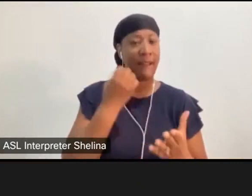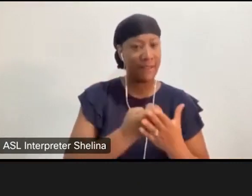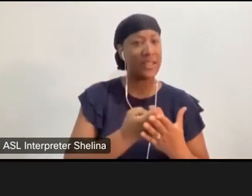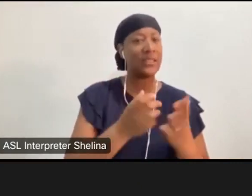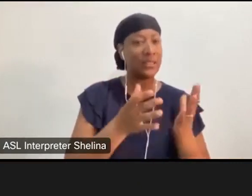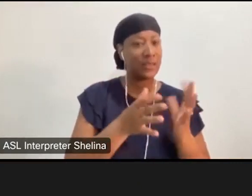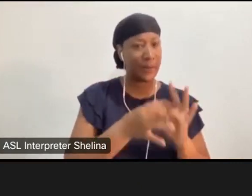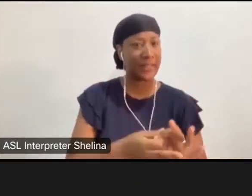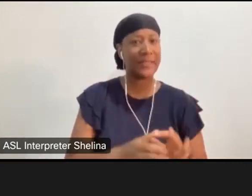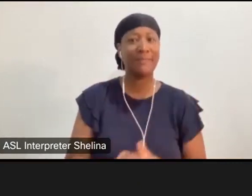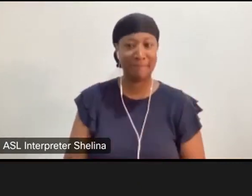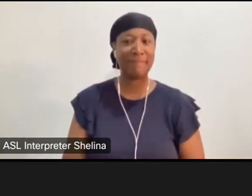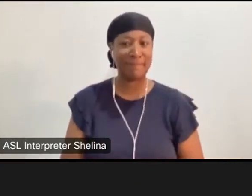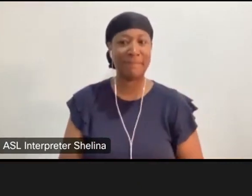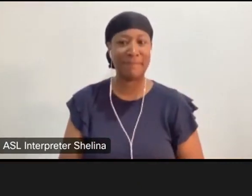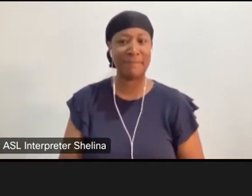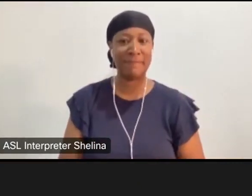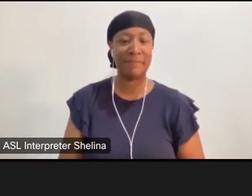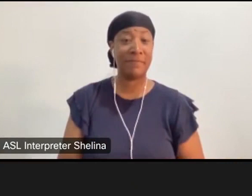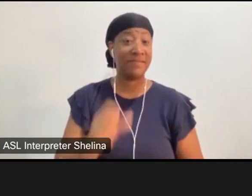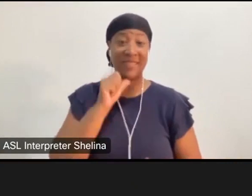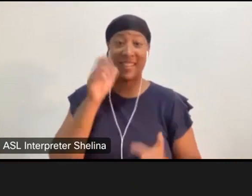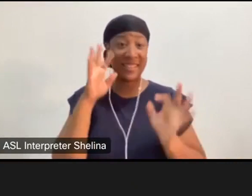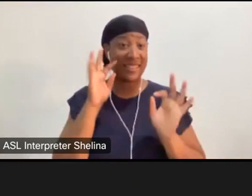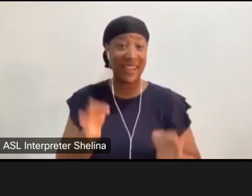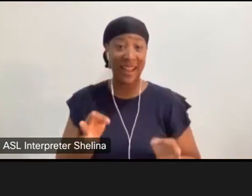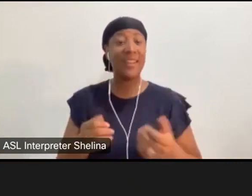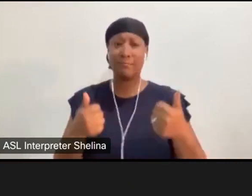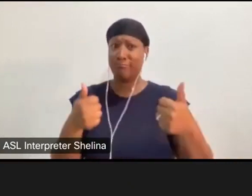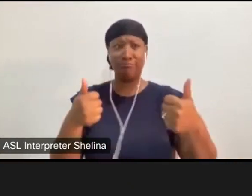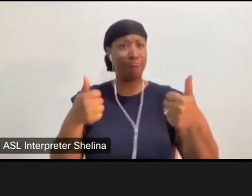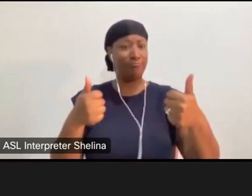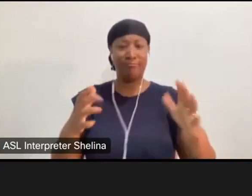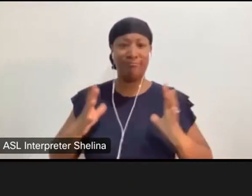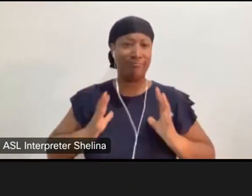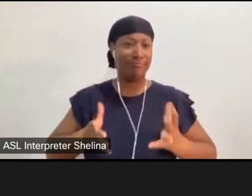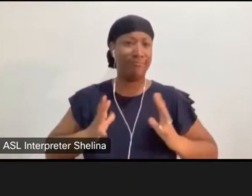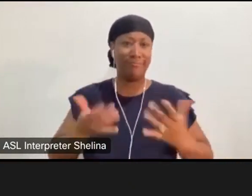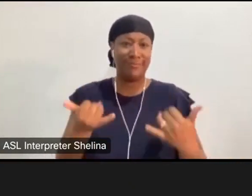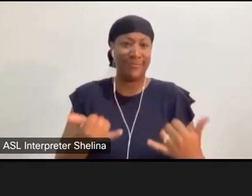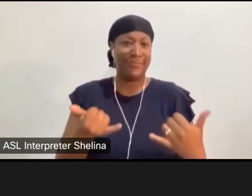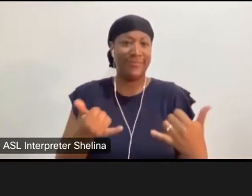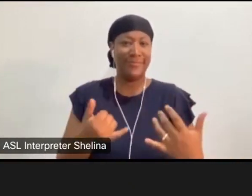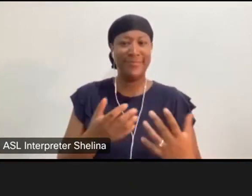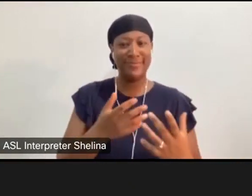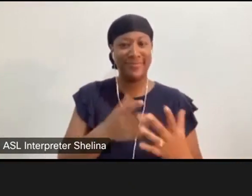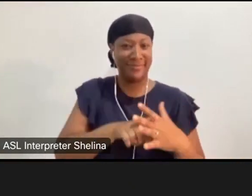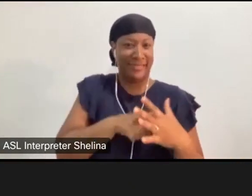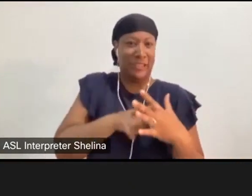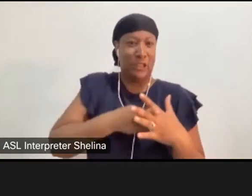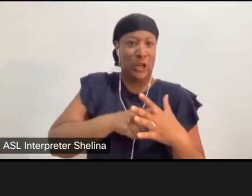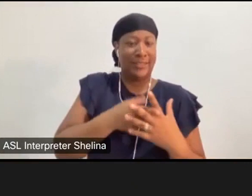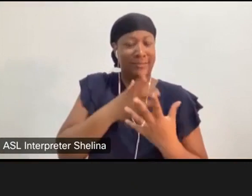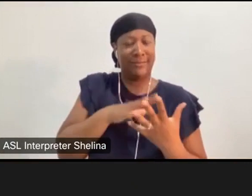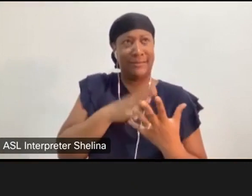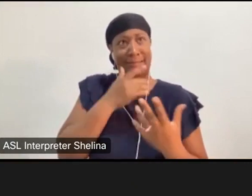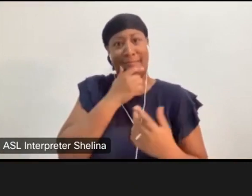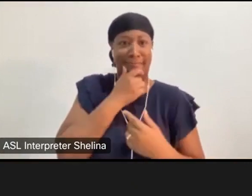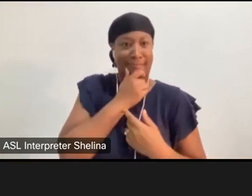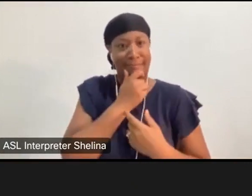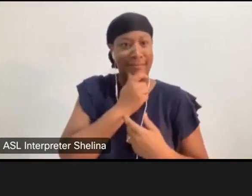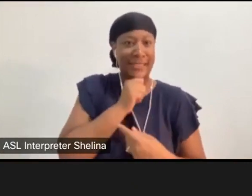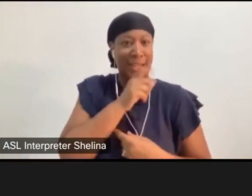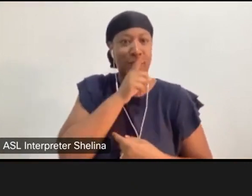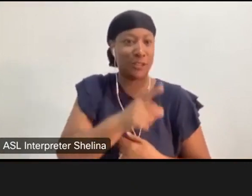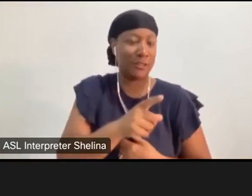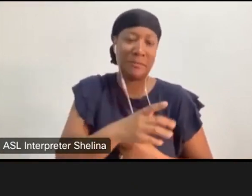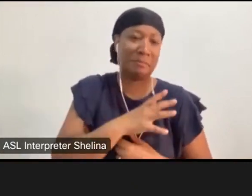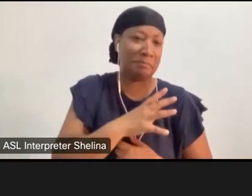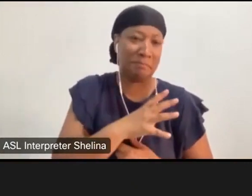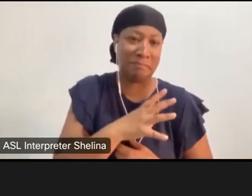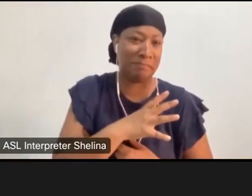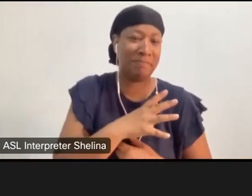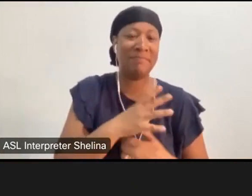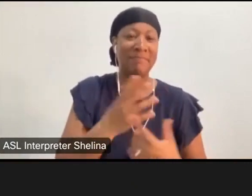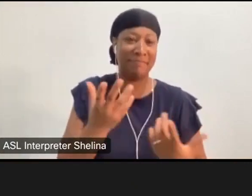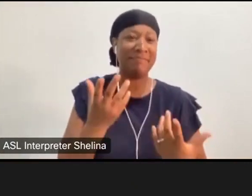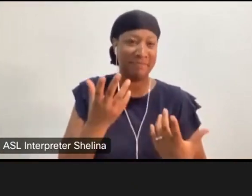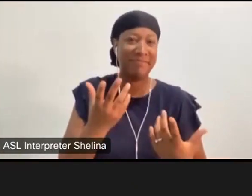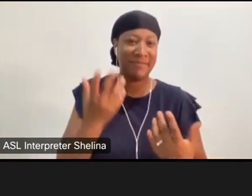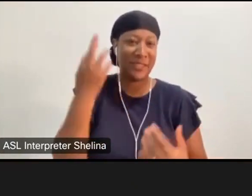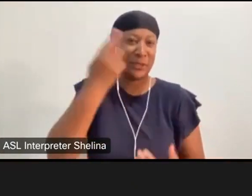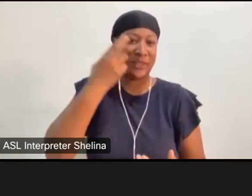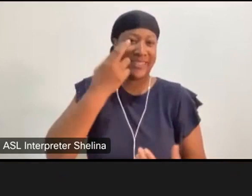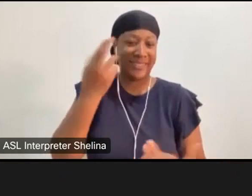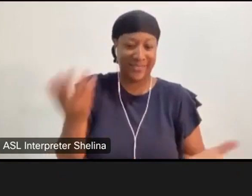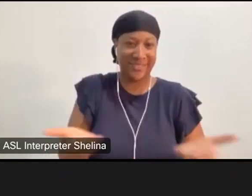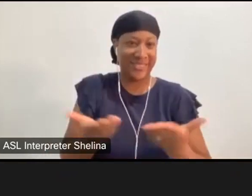All right, thank you. So, yeah, so undecided that's perfectly fine at this point in time if you're still undecided, that is fine and that's why we're here today to hopefully help you make that decision.